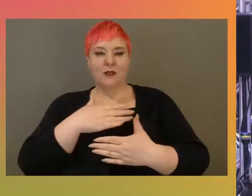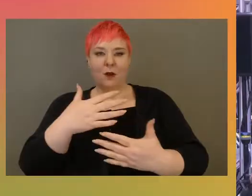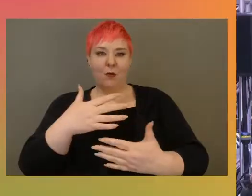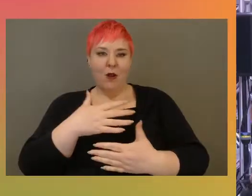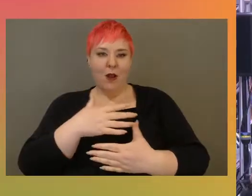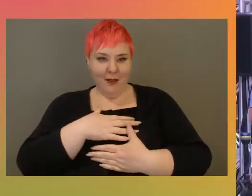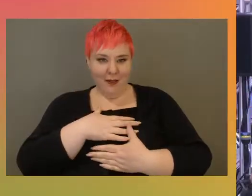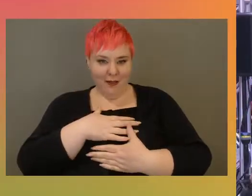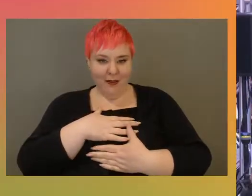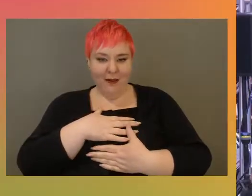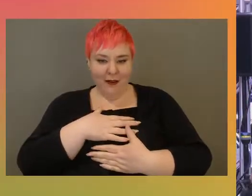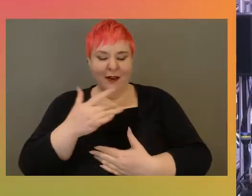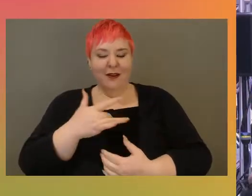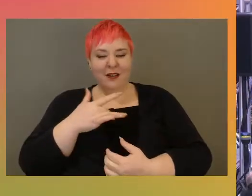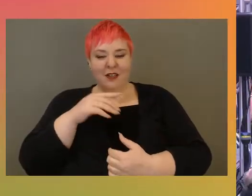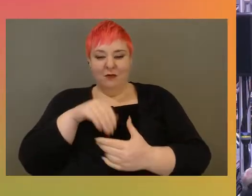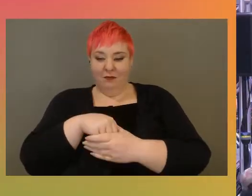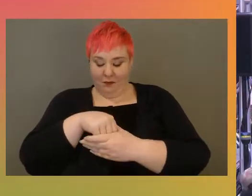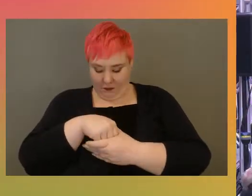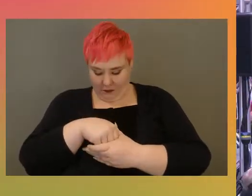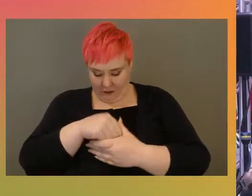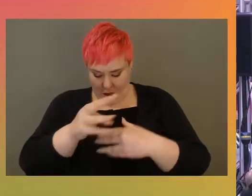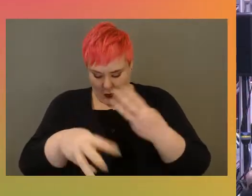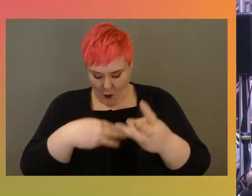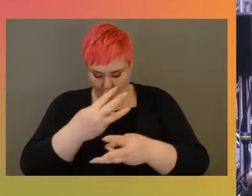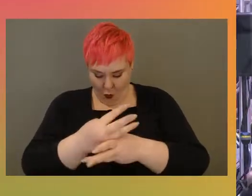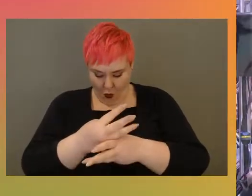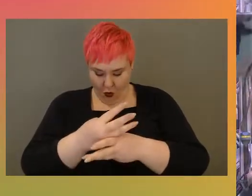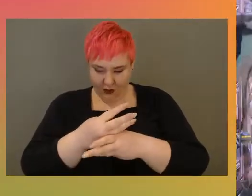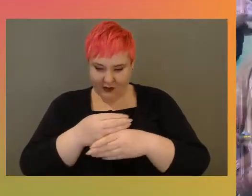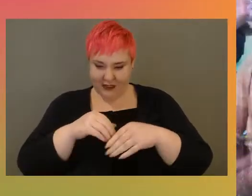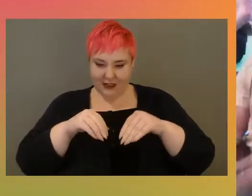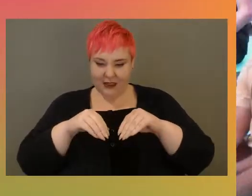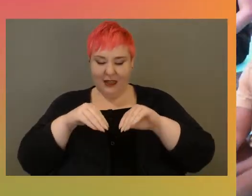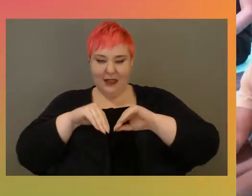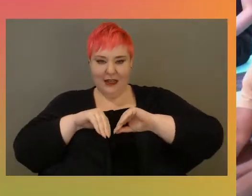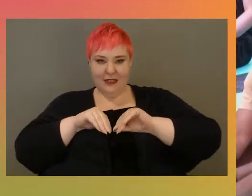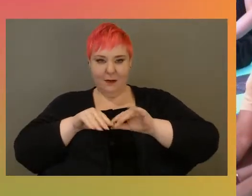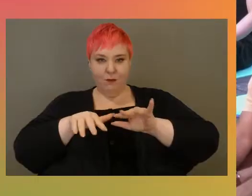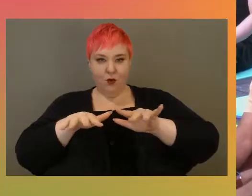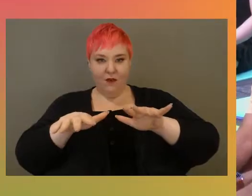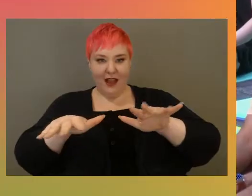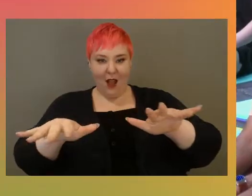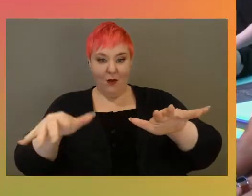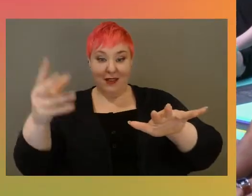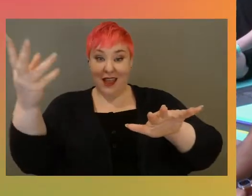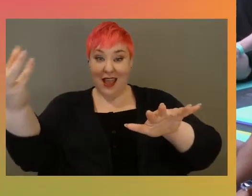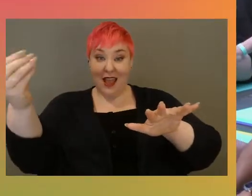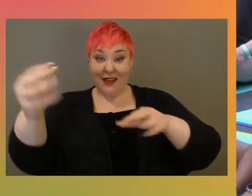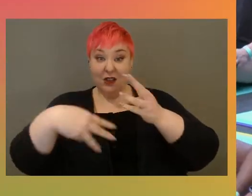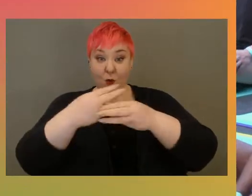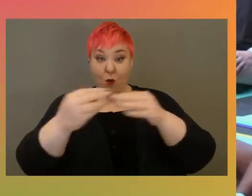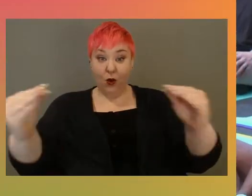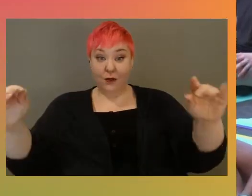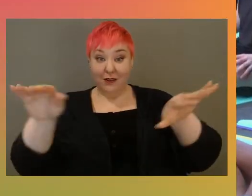WATCH YOUR BREATH, AND FEEL AS